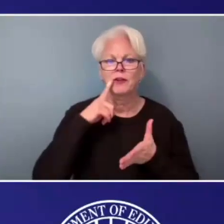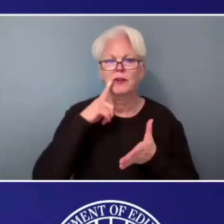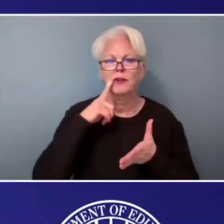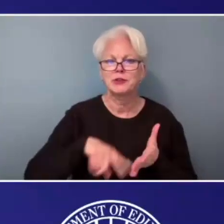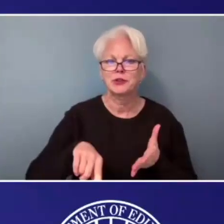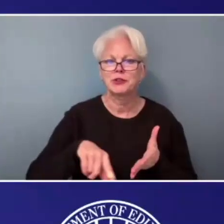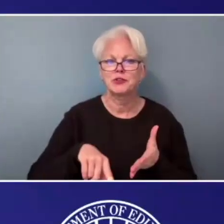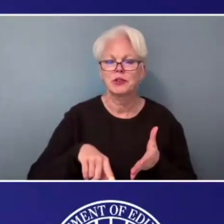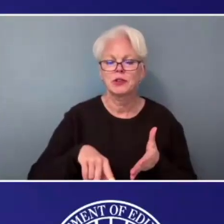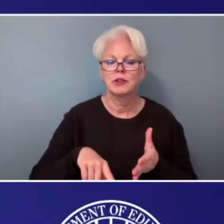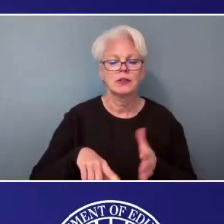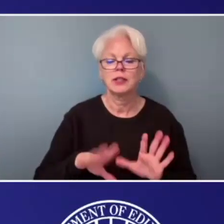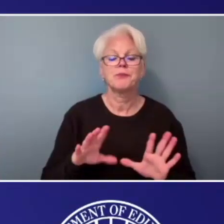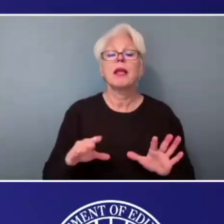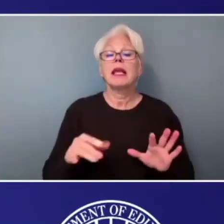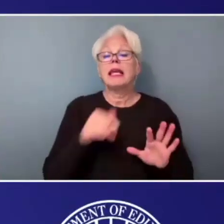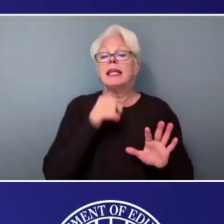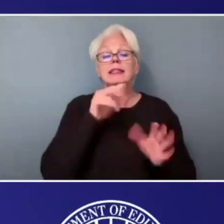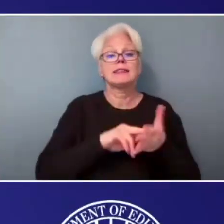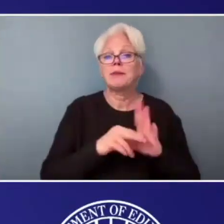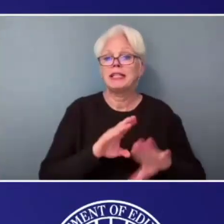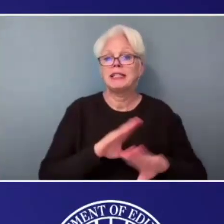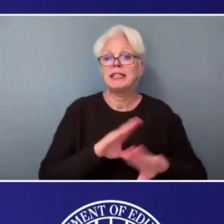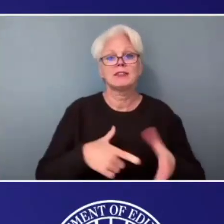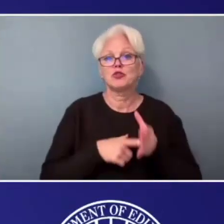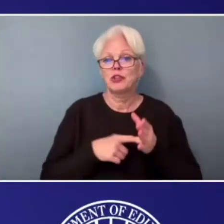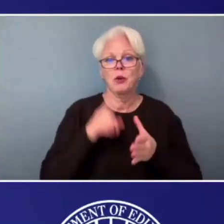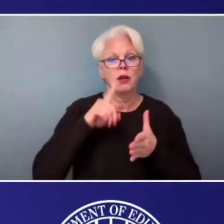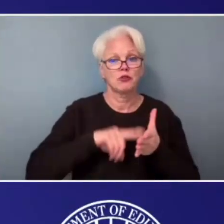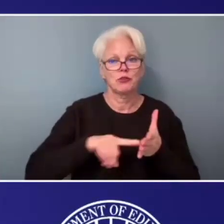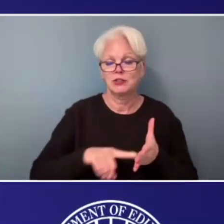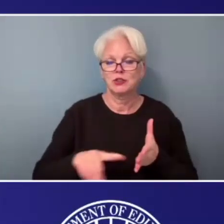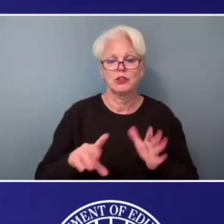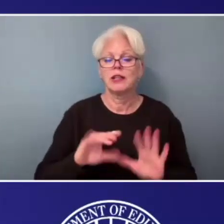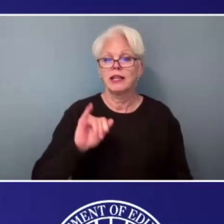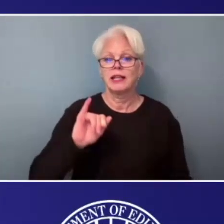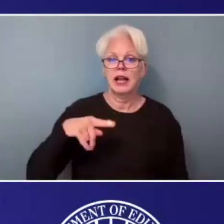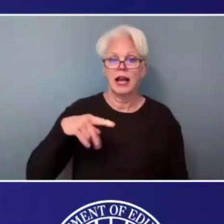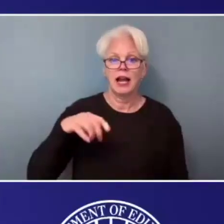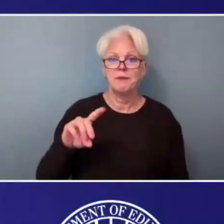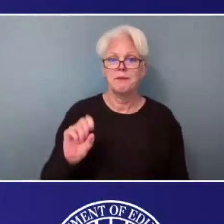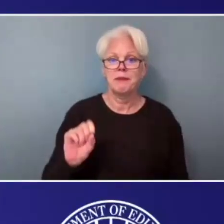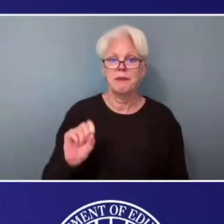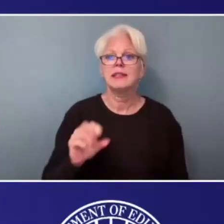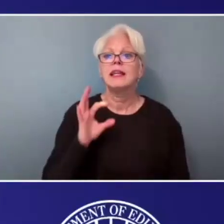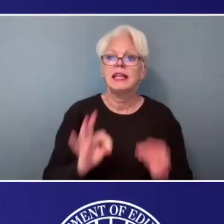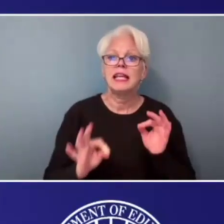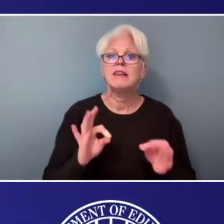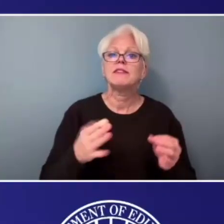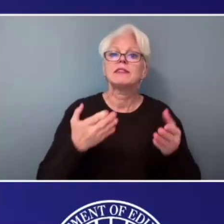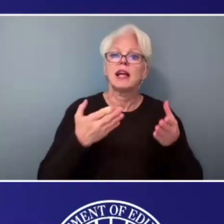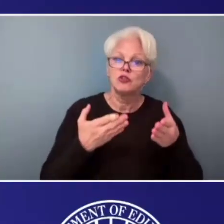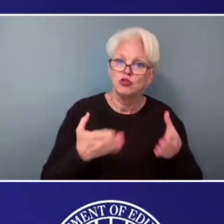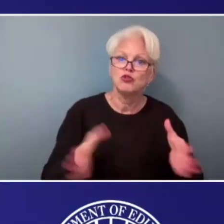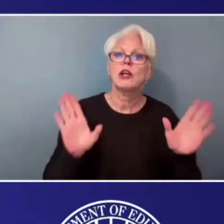It's not that it doesn't require research. It's -- in IPEDS, it's whether it's generally a research kind of doctoral